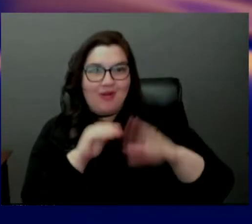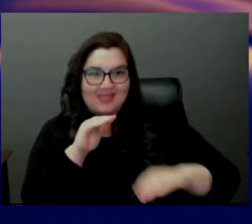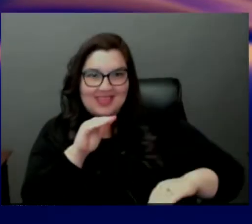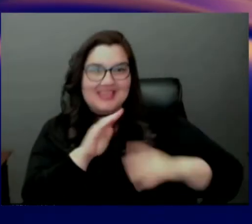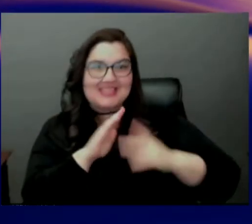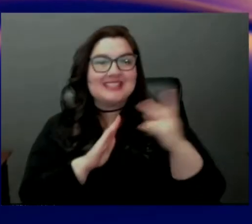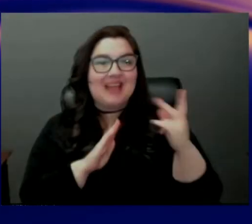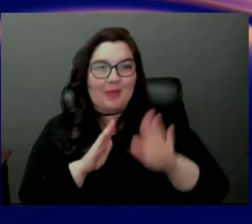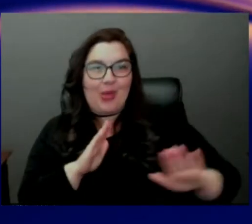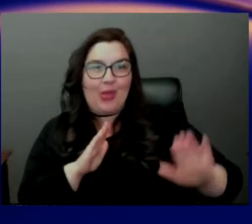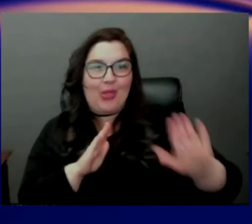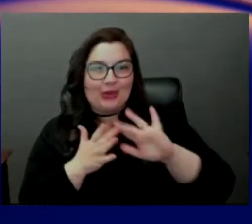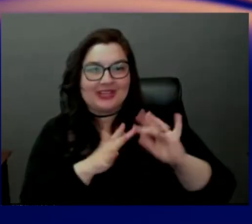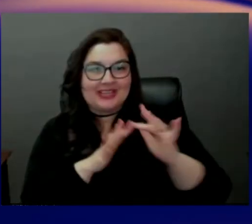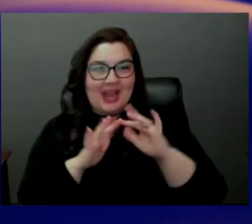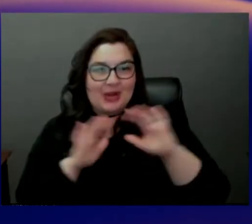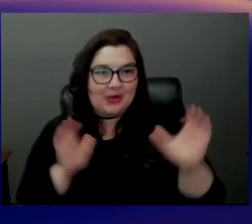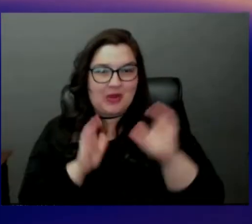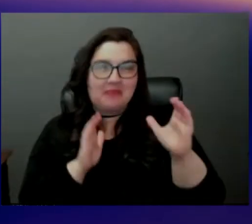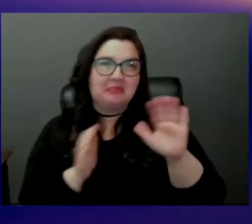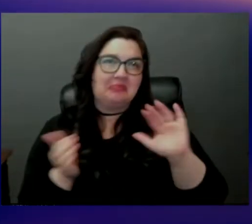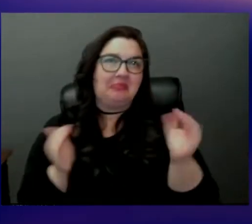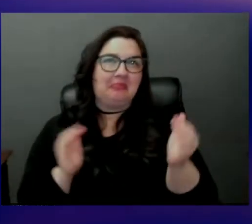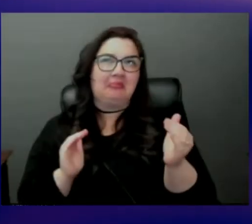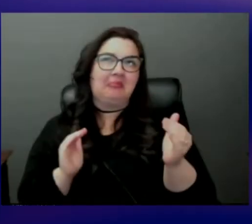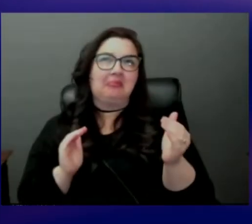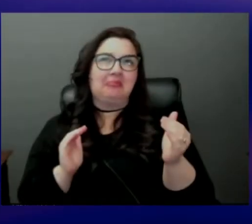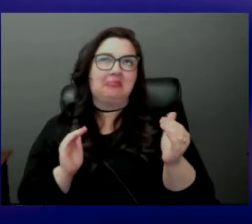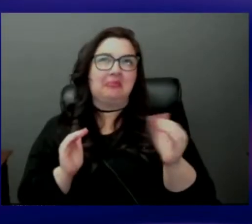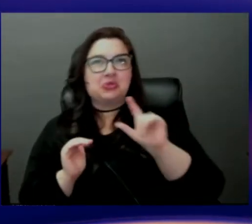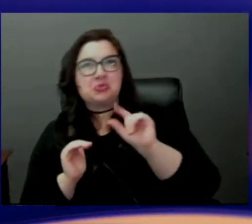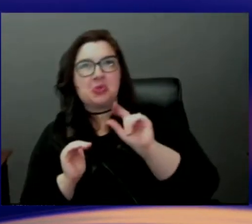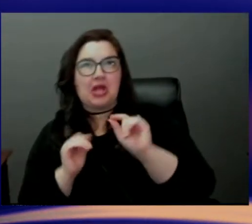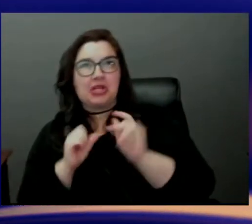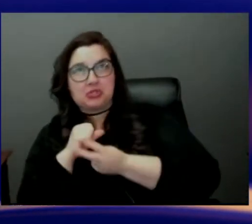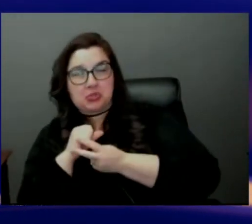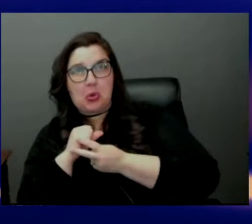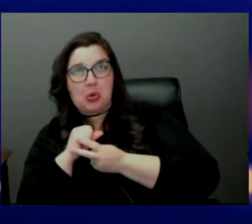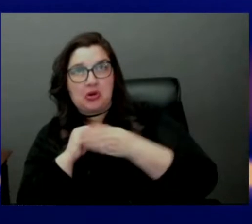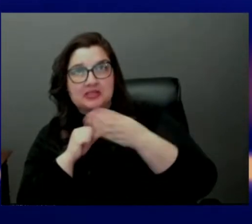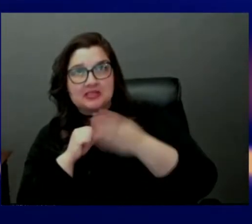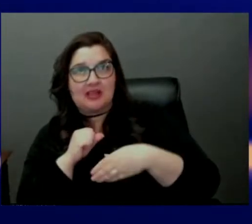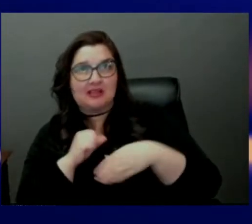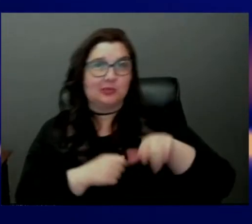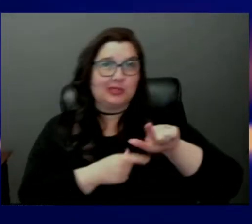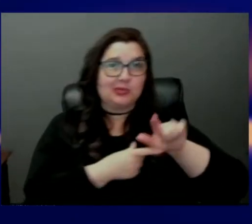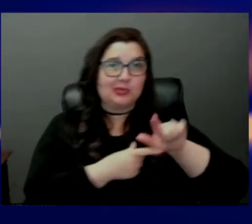from around 20 on the storage side to 20 from being a 25 on the networking side